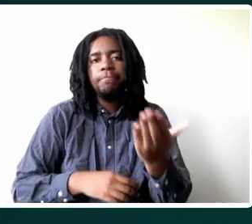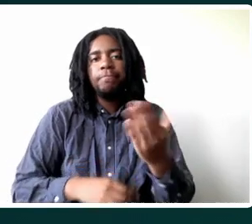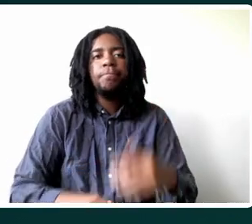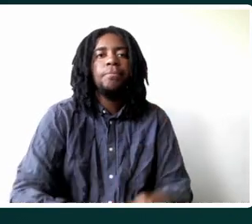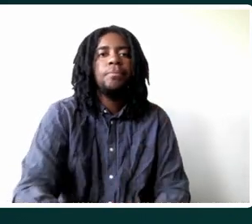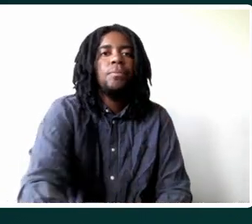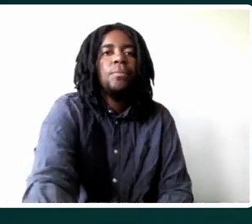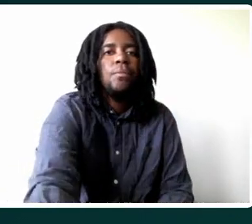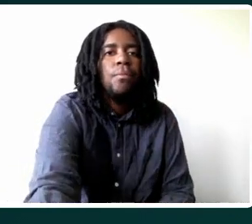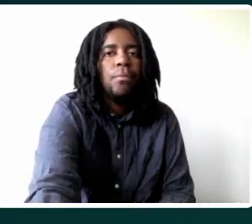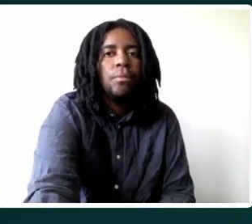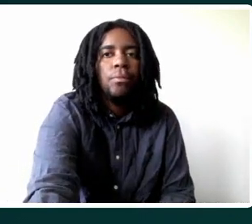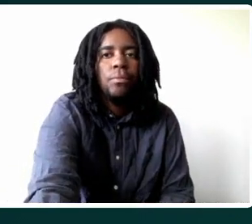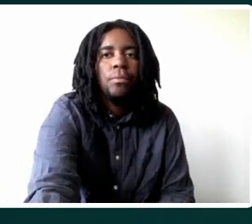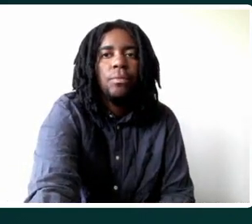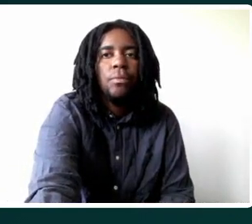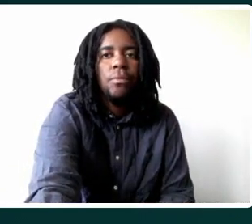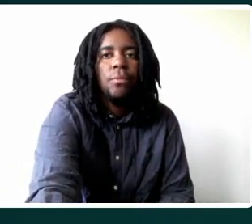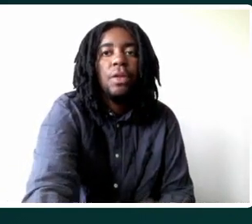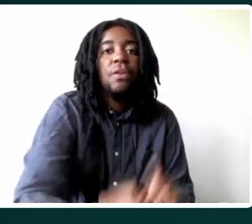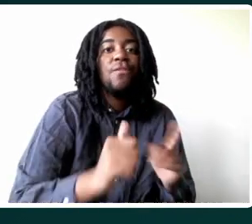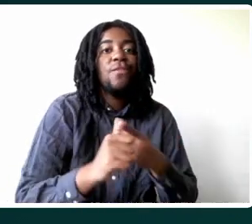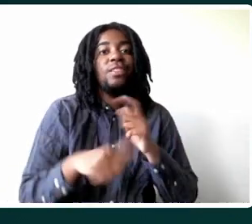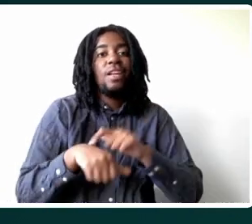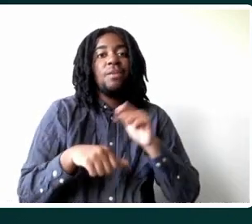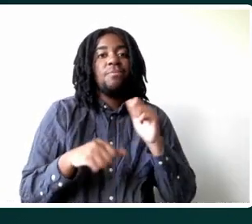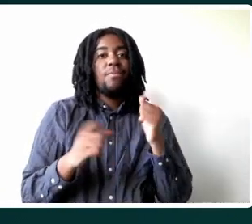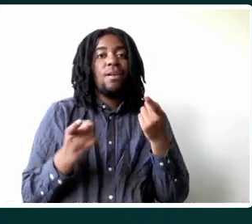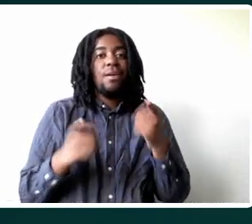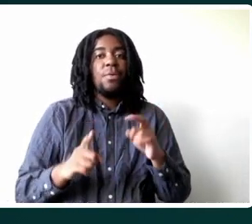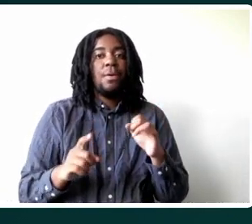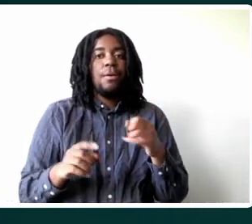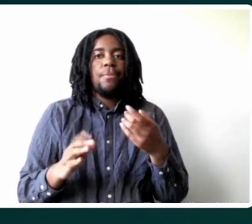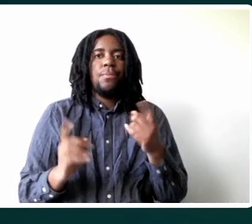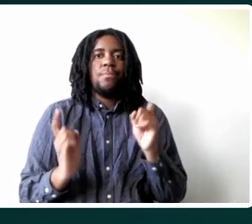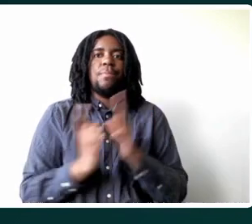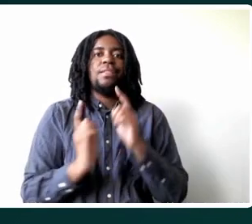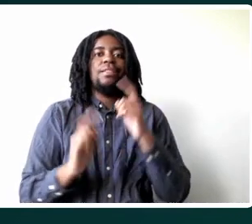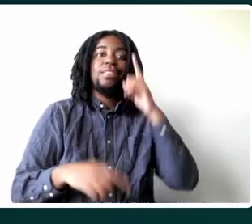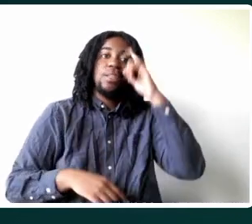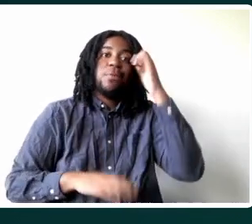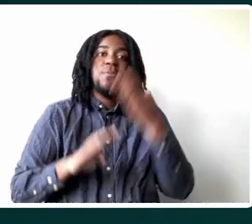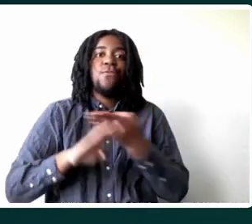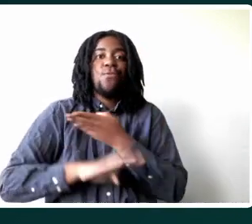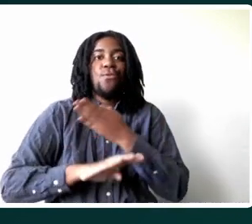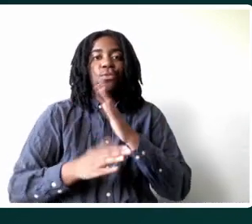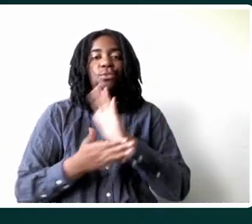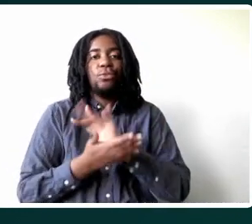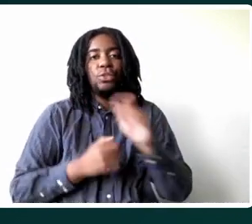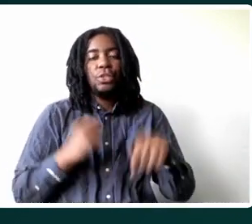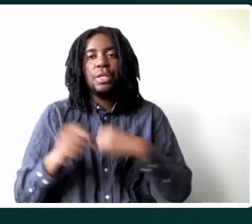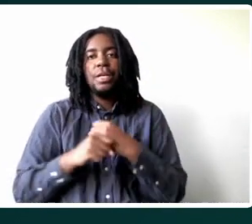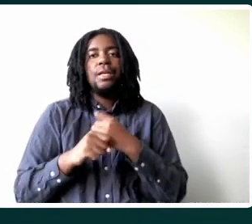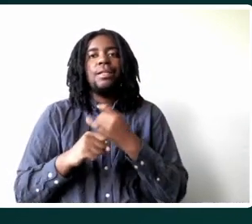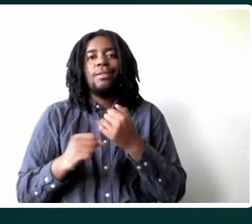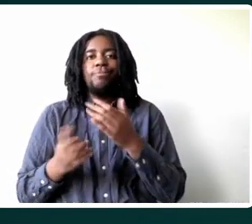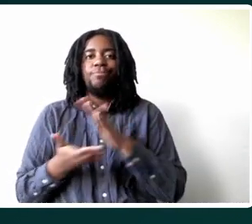we met during the summer before the school year, and then the school year got started. And we moved through three different design cycles and then met over the summer for a retreat